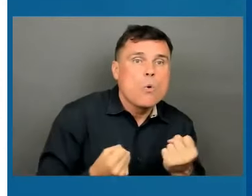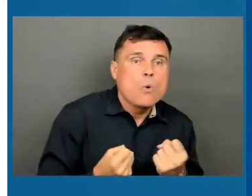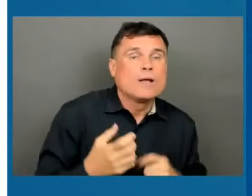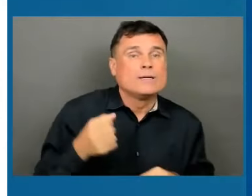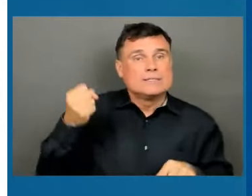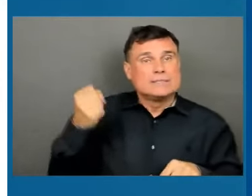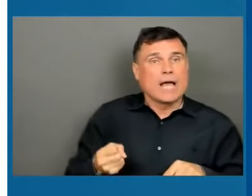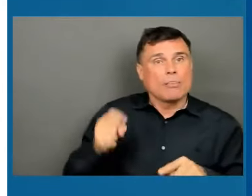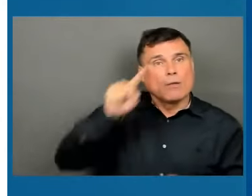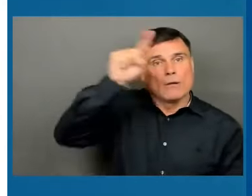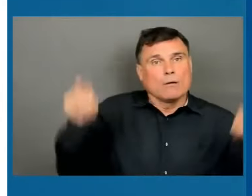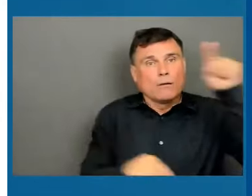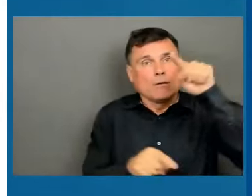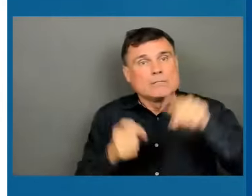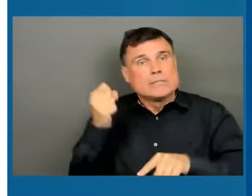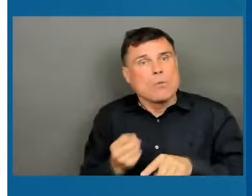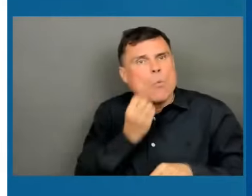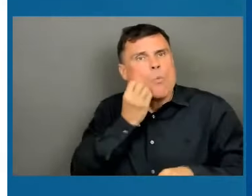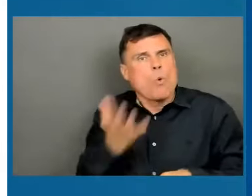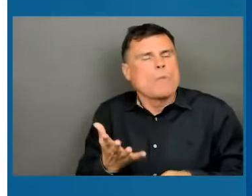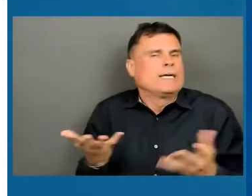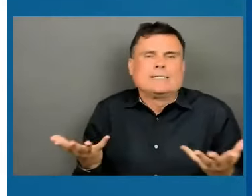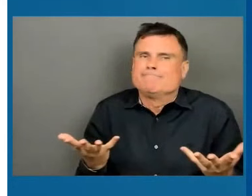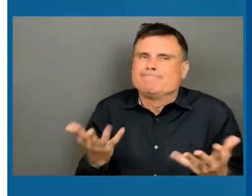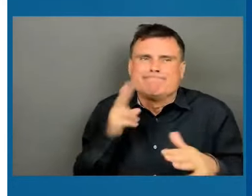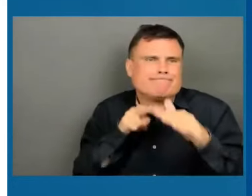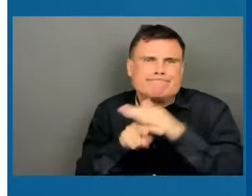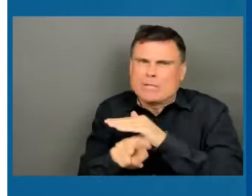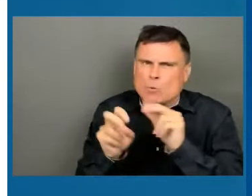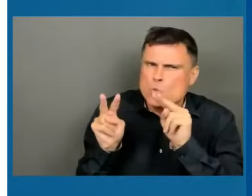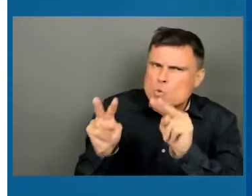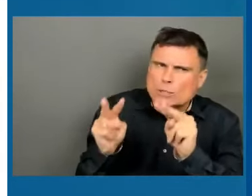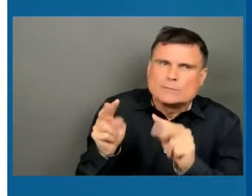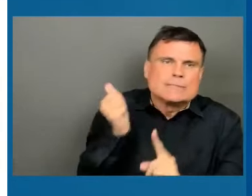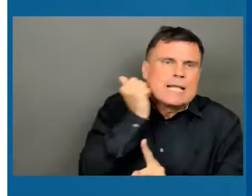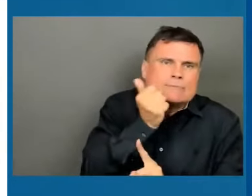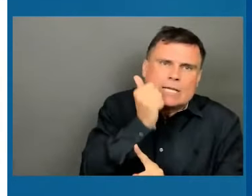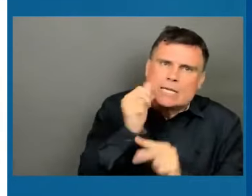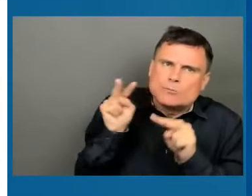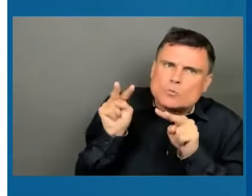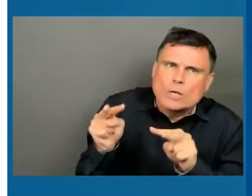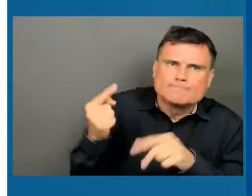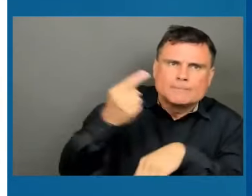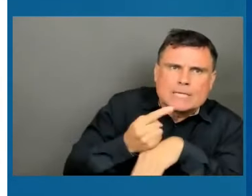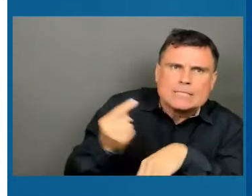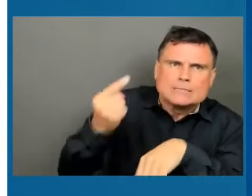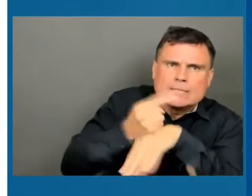day-by-day basis because at this time of year, it is very tricky to ask whether or not there's